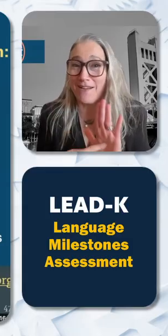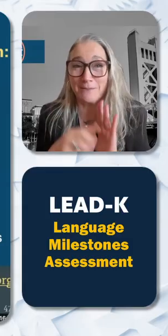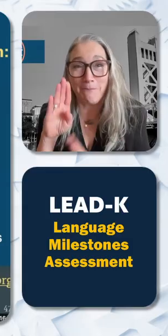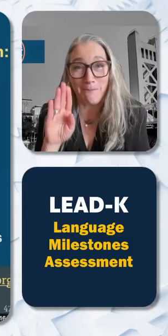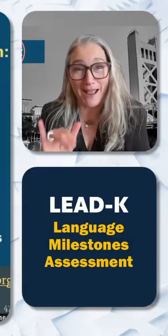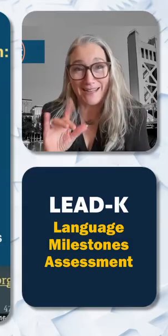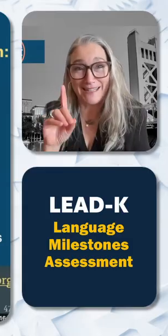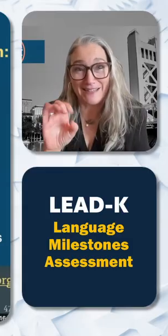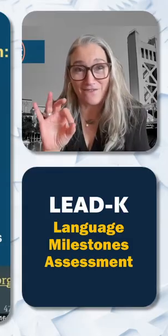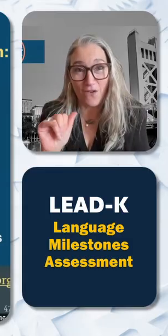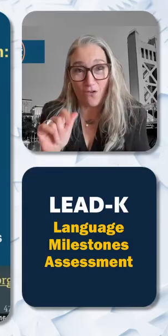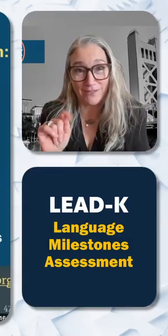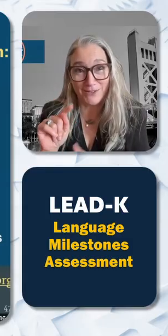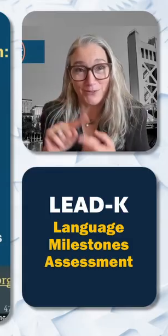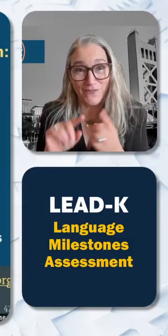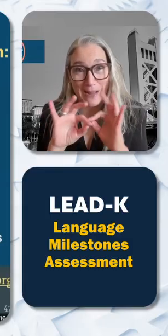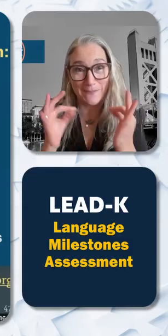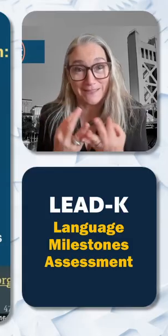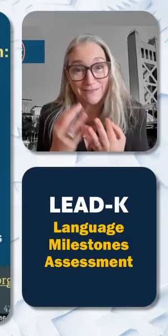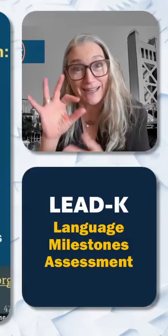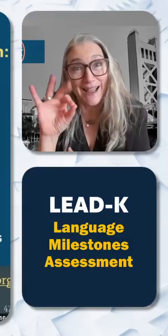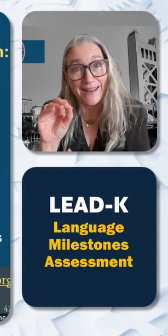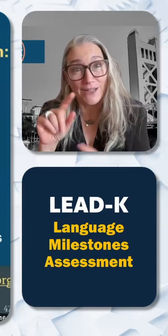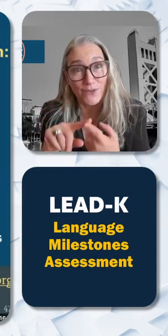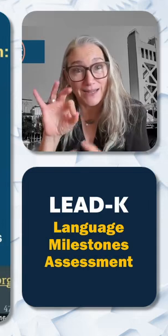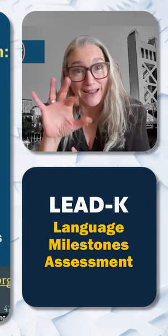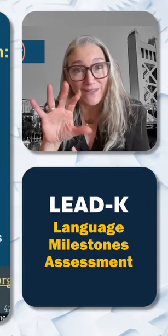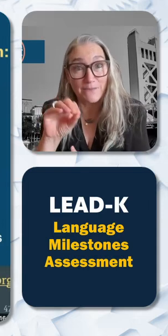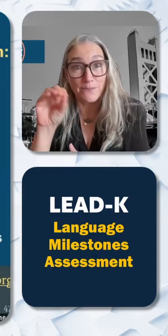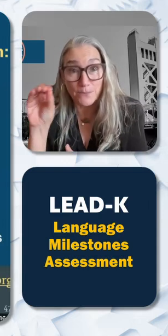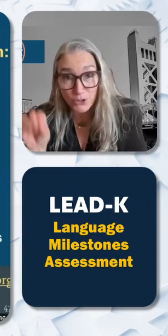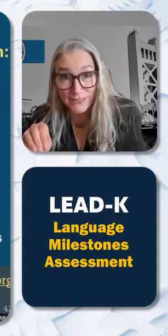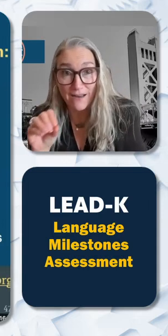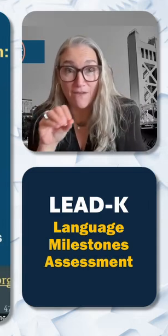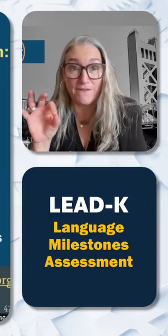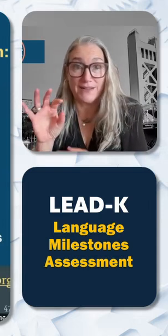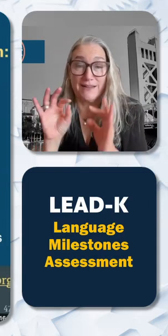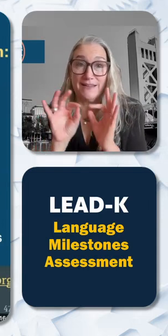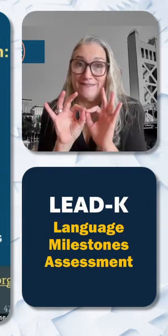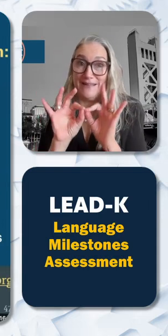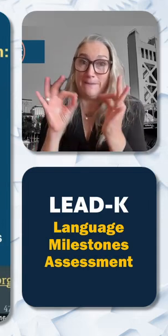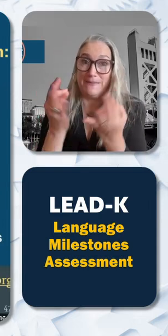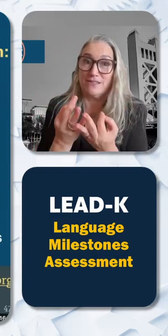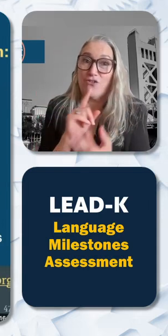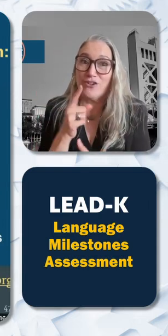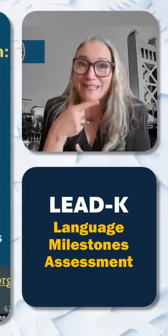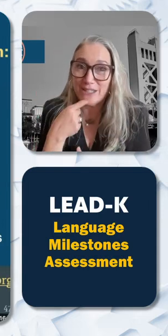and we have become deaf role models by default to families. 90-95% of